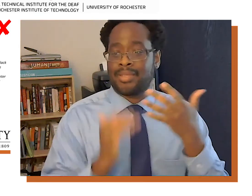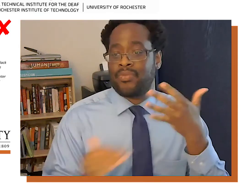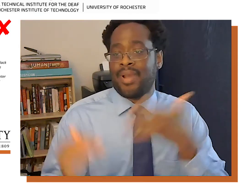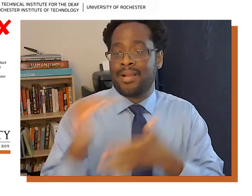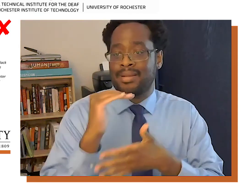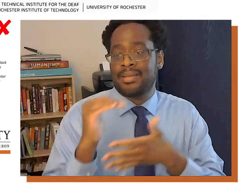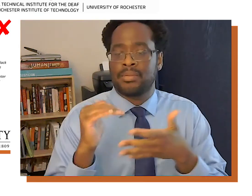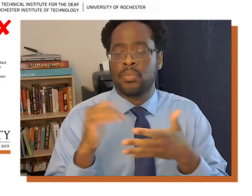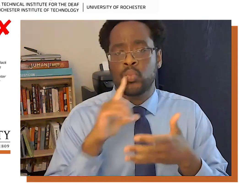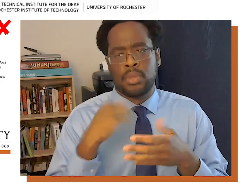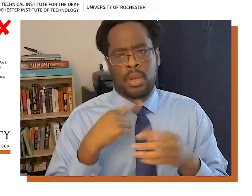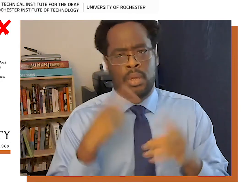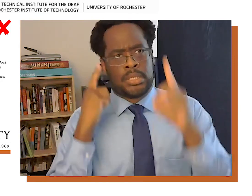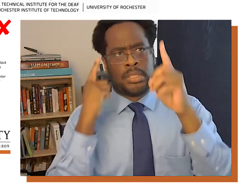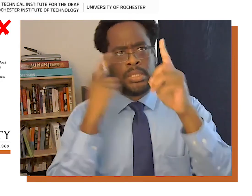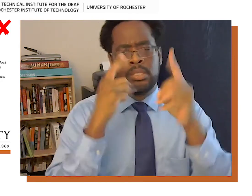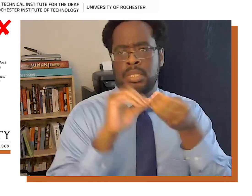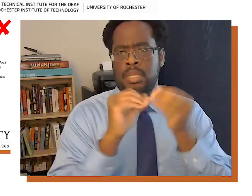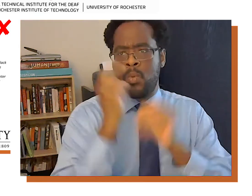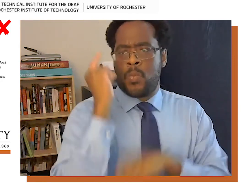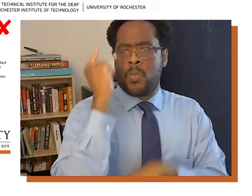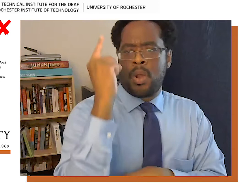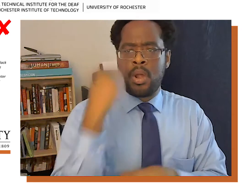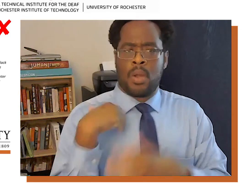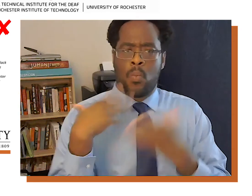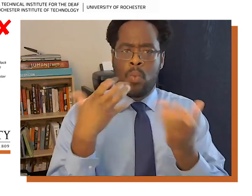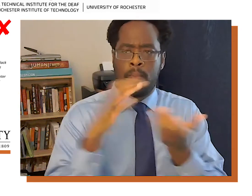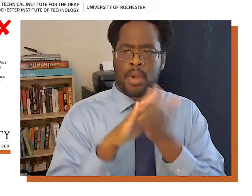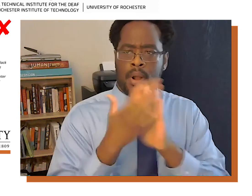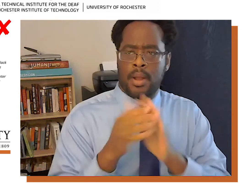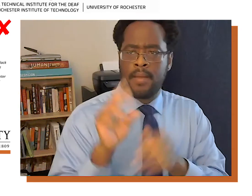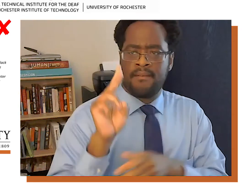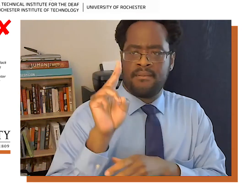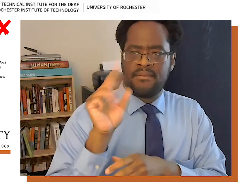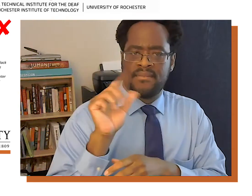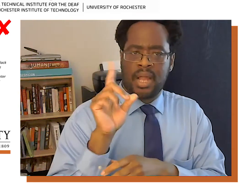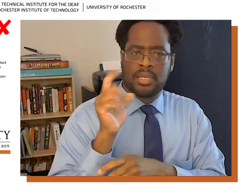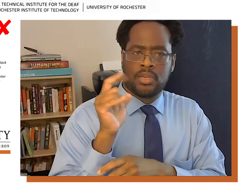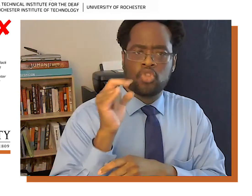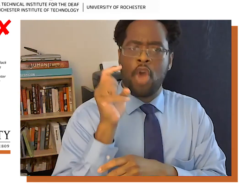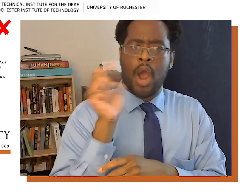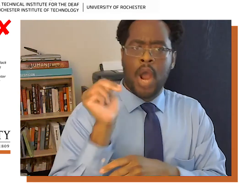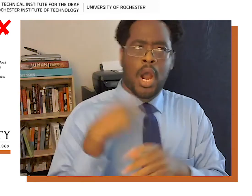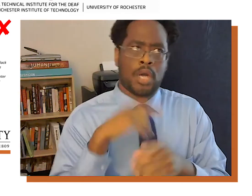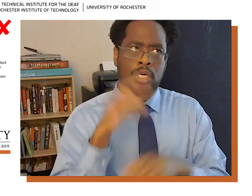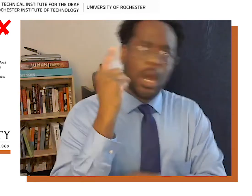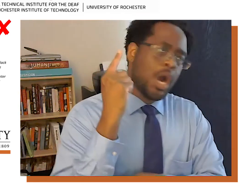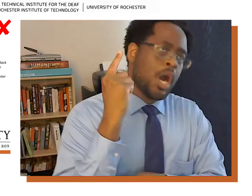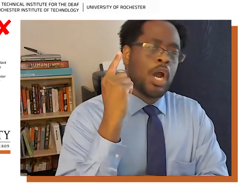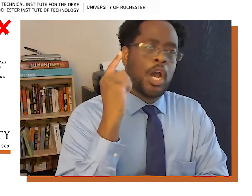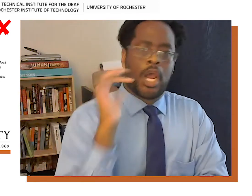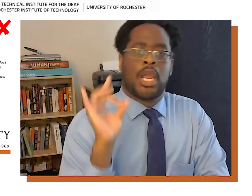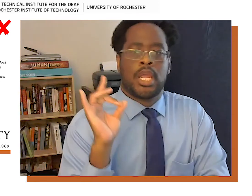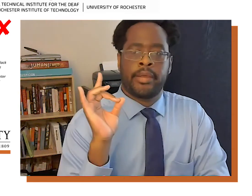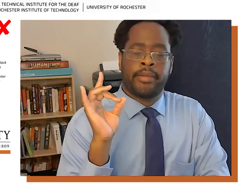and my goal was to be the top of my class, was to be the very top of my class, the valedictorian.